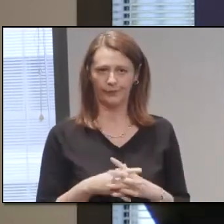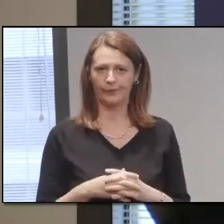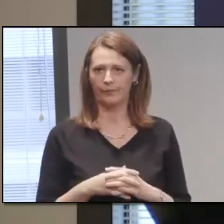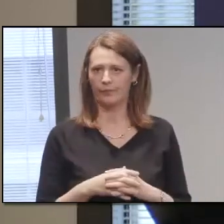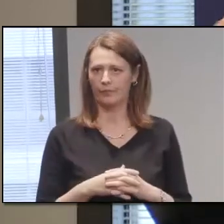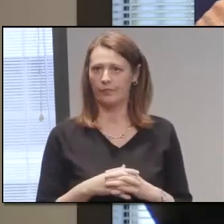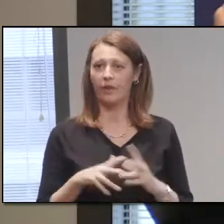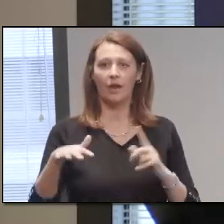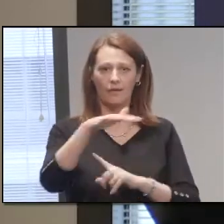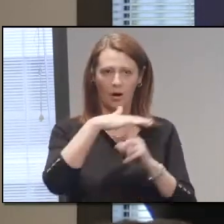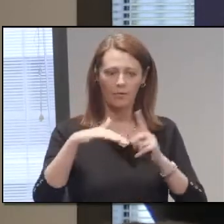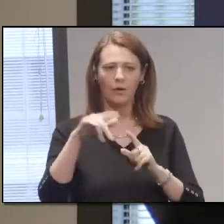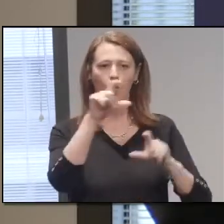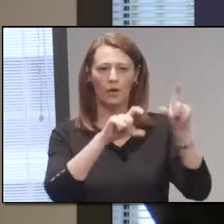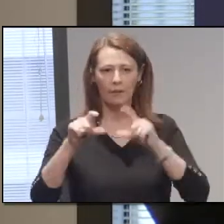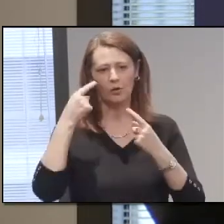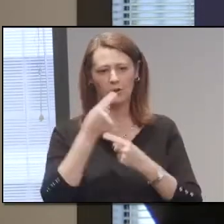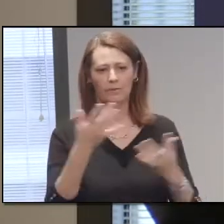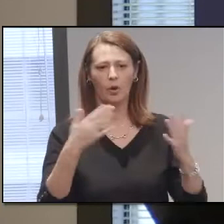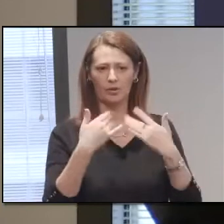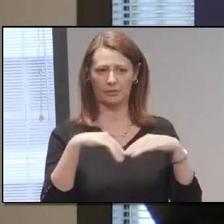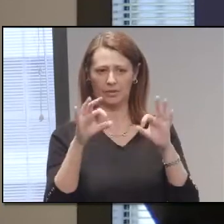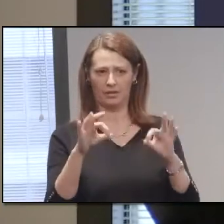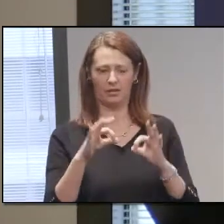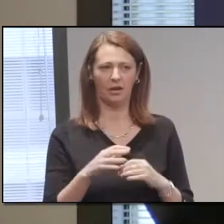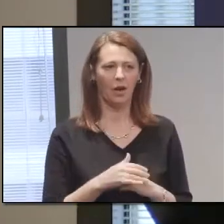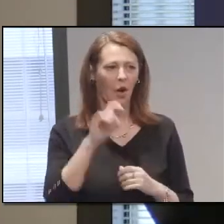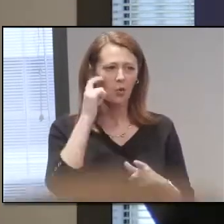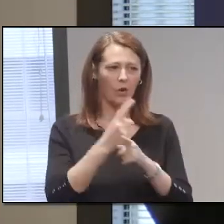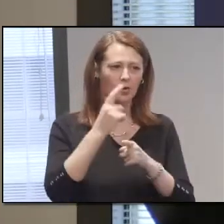environmental or chemical exposures in particular. I m not going to talk a lot about microbiological